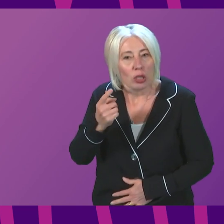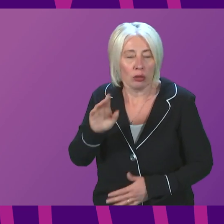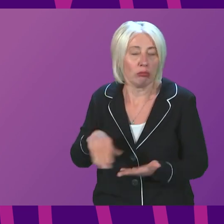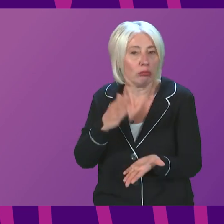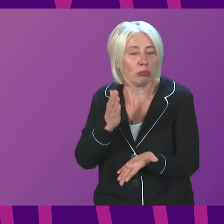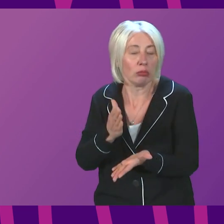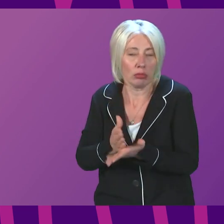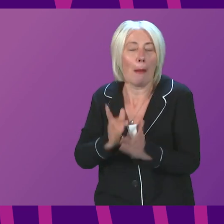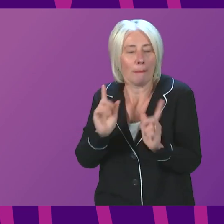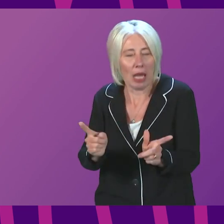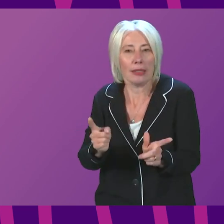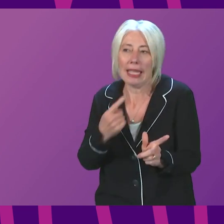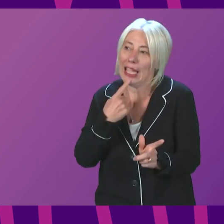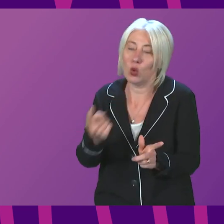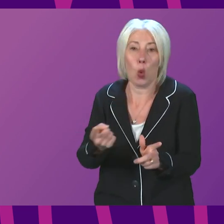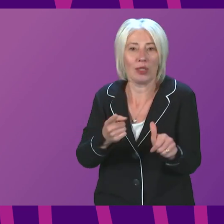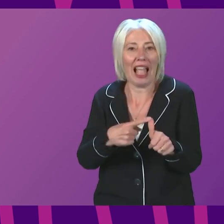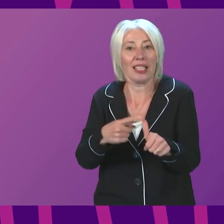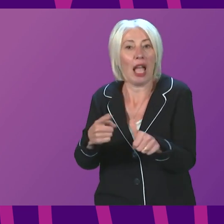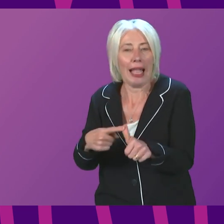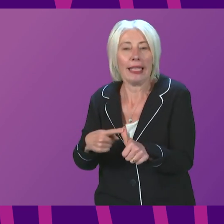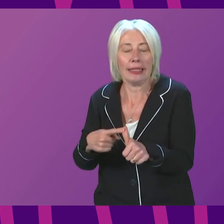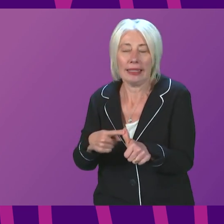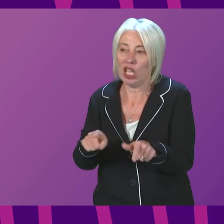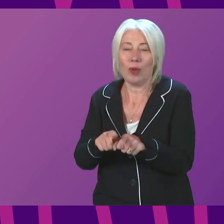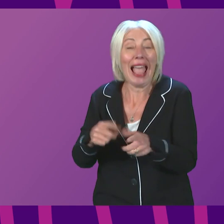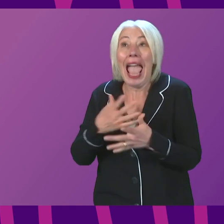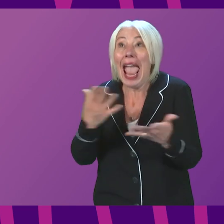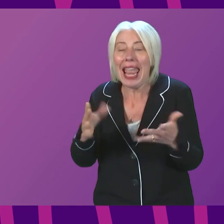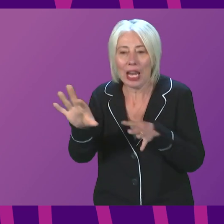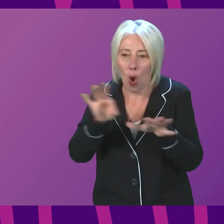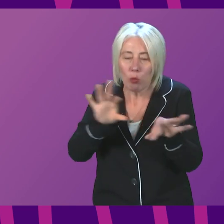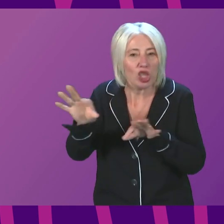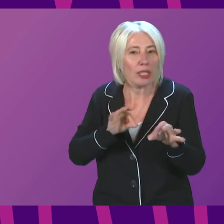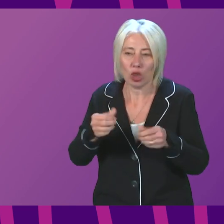As I said in my answer to Alasdair Allan, any options and solutions that are put forward